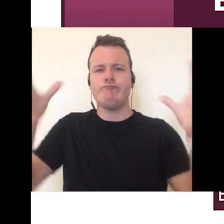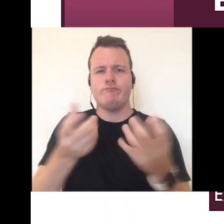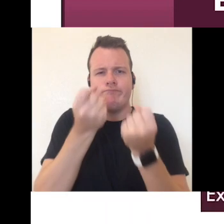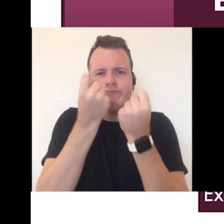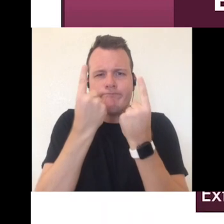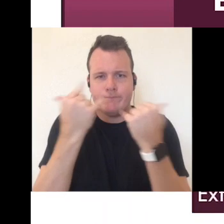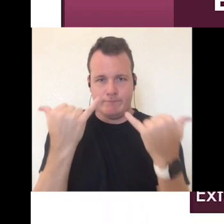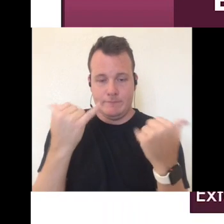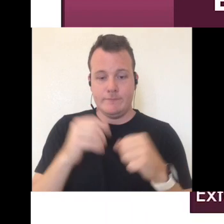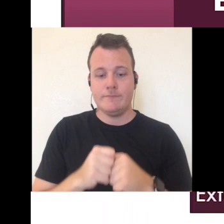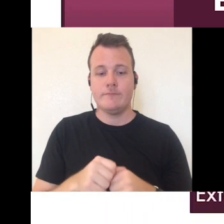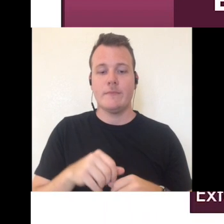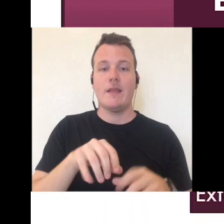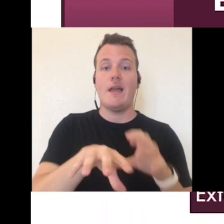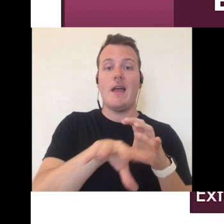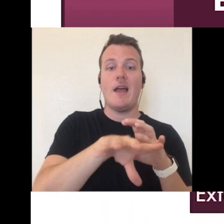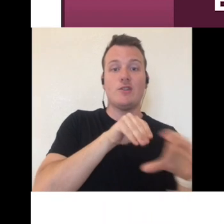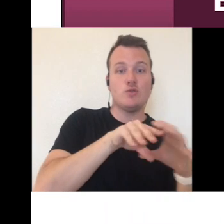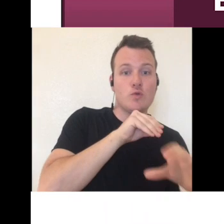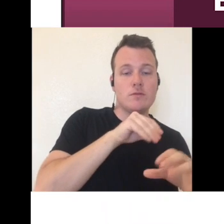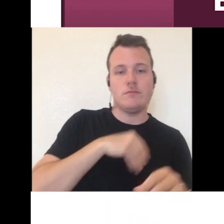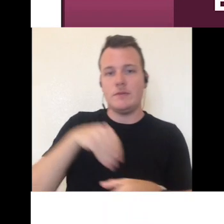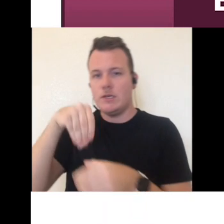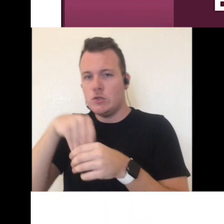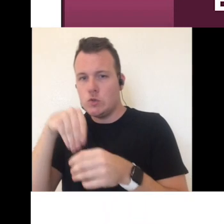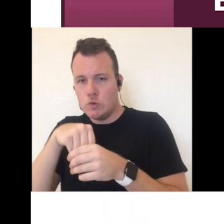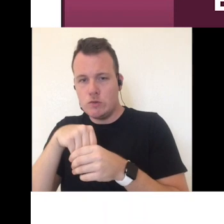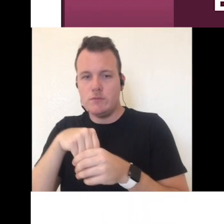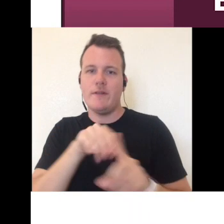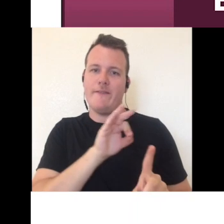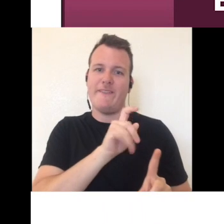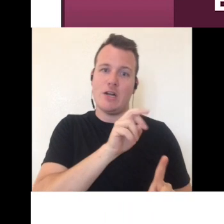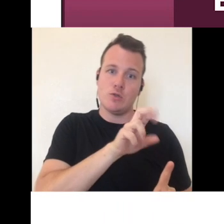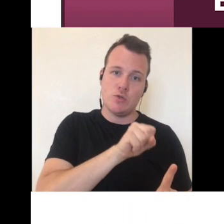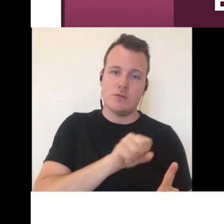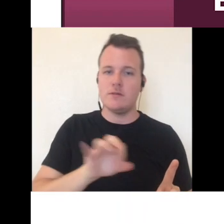just a little bit. First of all the external and internal analysis is really